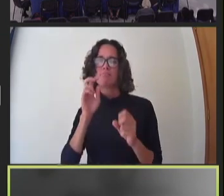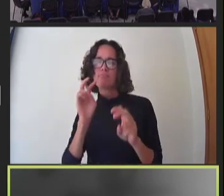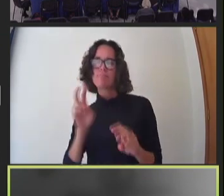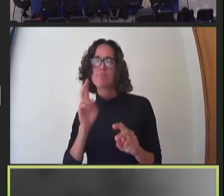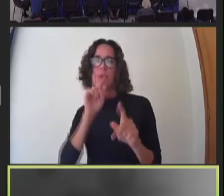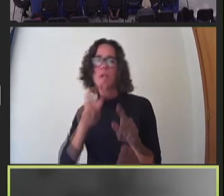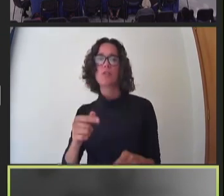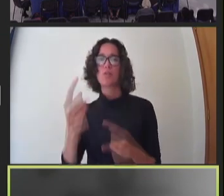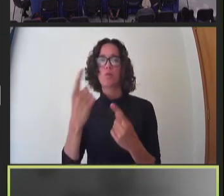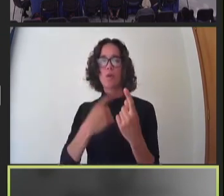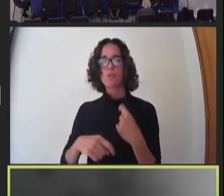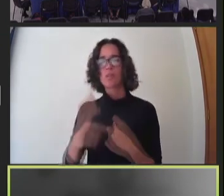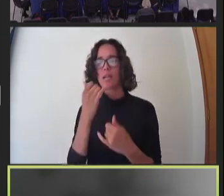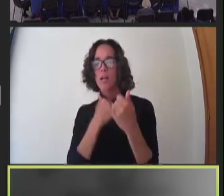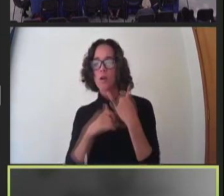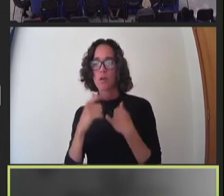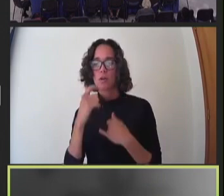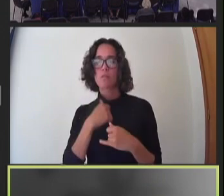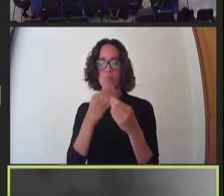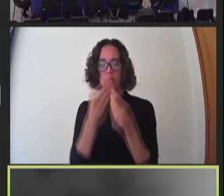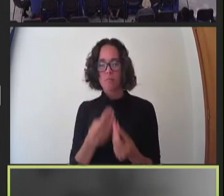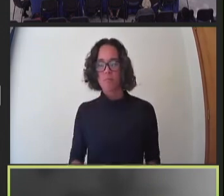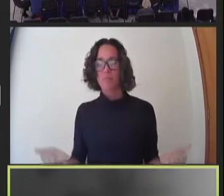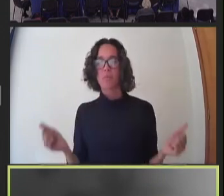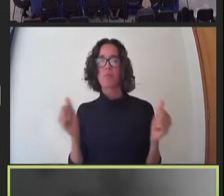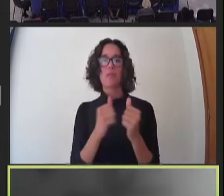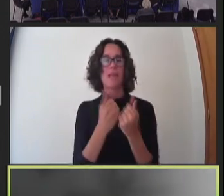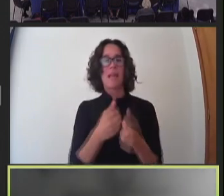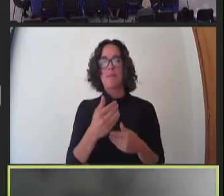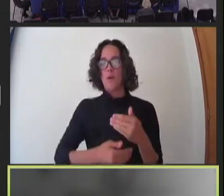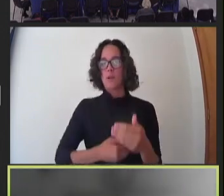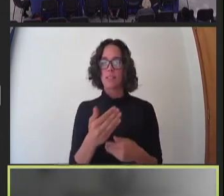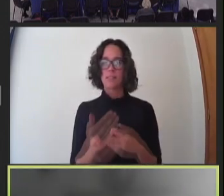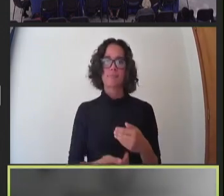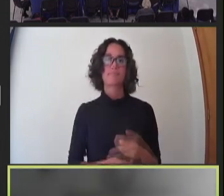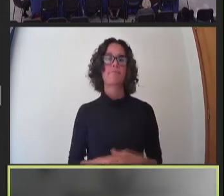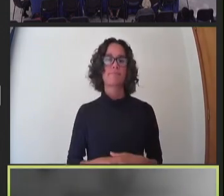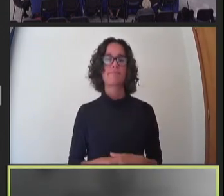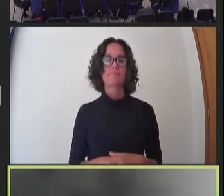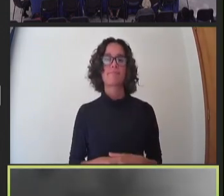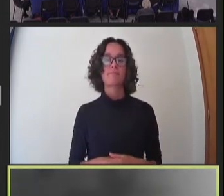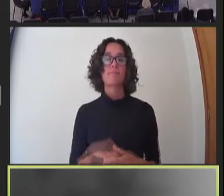processing. We also have an accounting of disclosure dashboard in case a veteran does